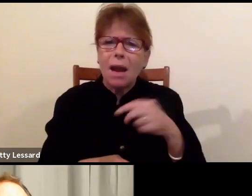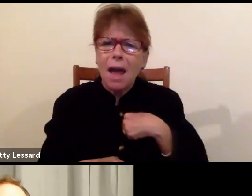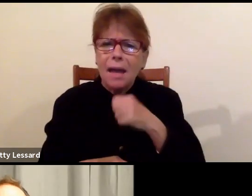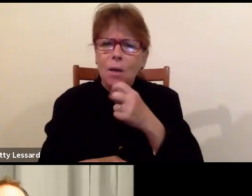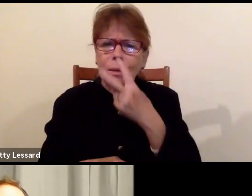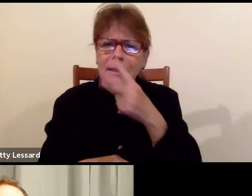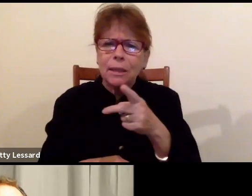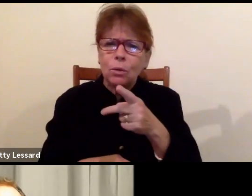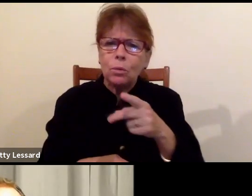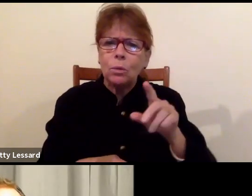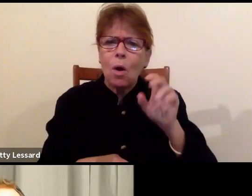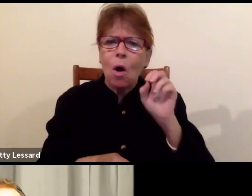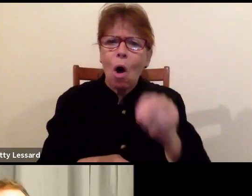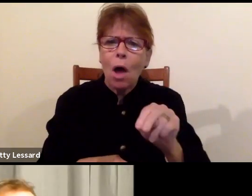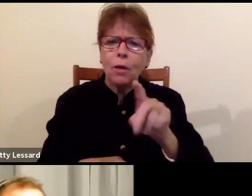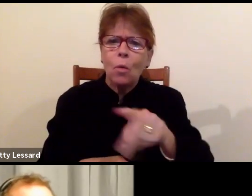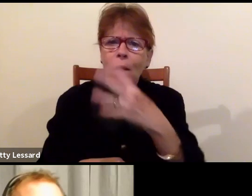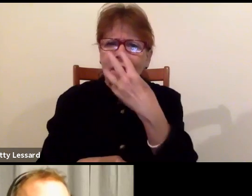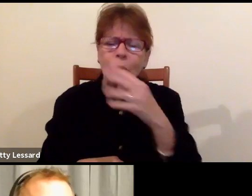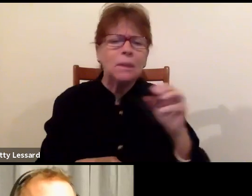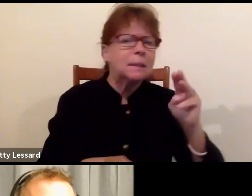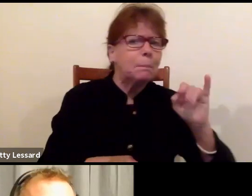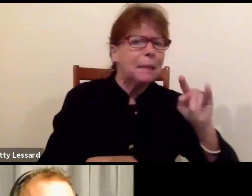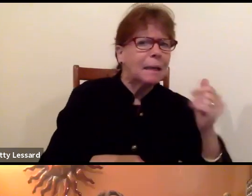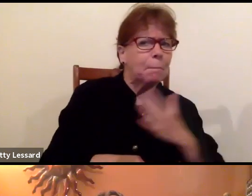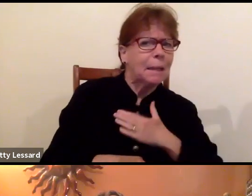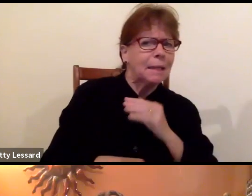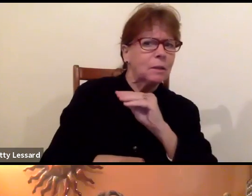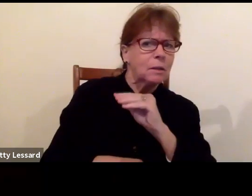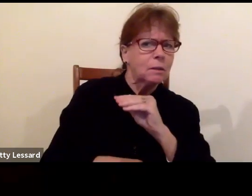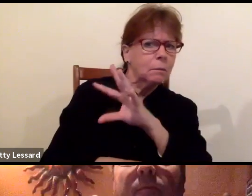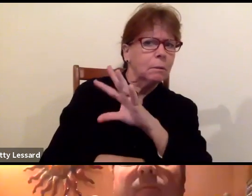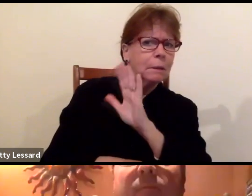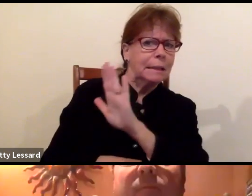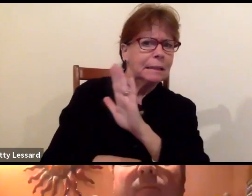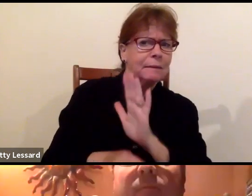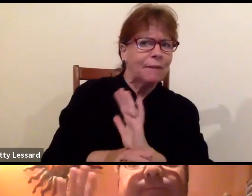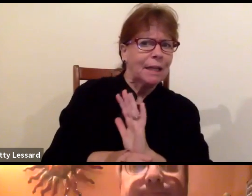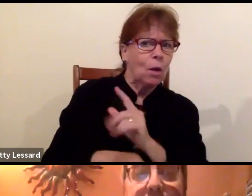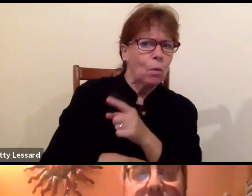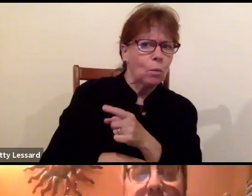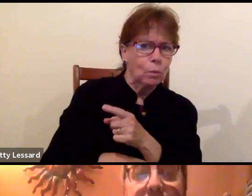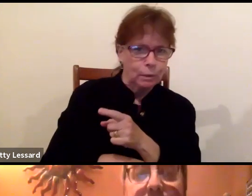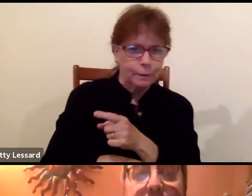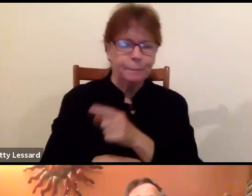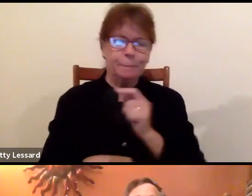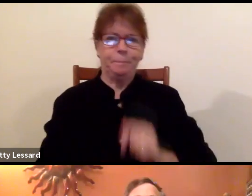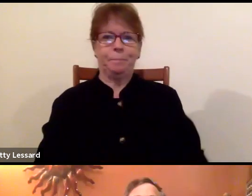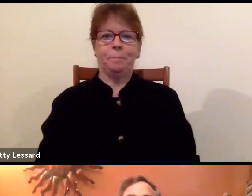Now we have two interpreters. Let me turn myself off. Or Sheri, get rid of the screen? ≫ Sheri: I'm going to turn